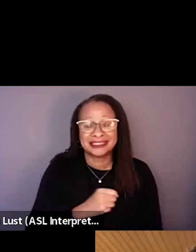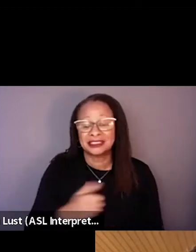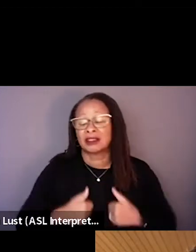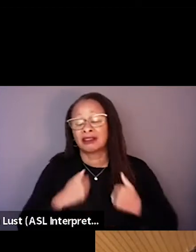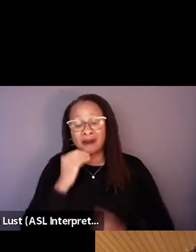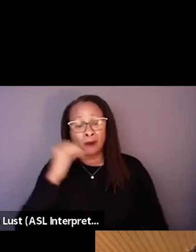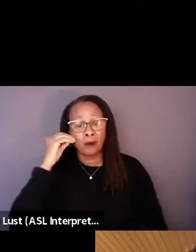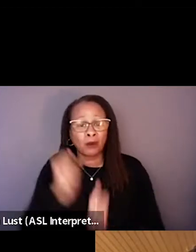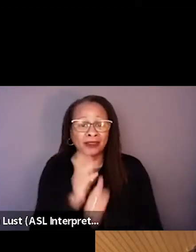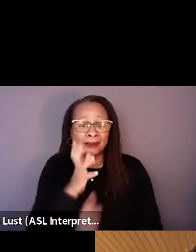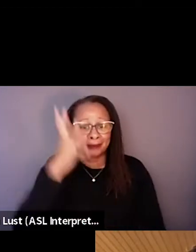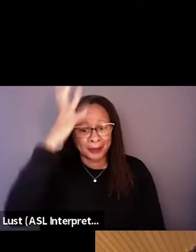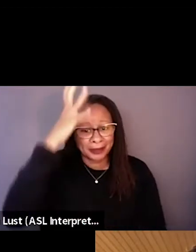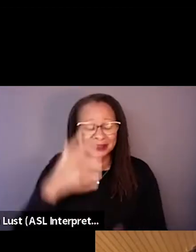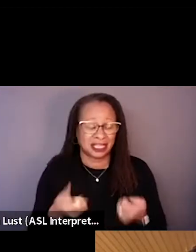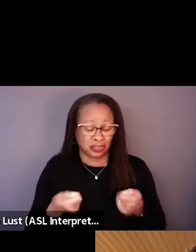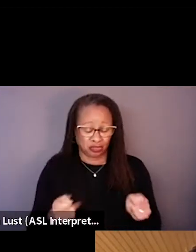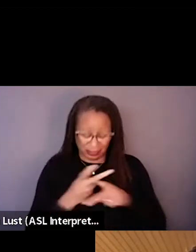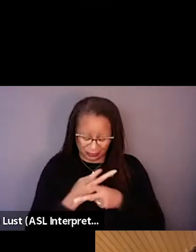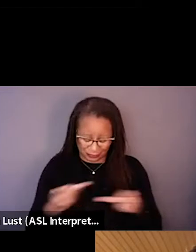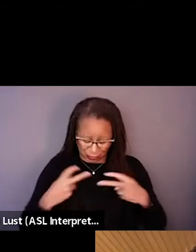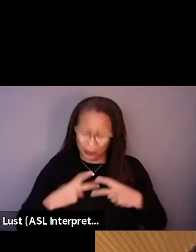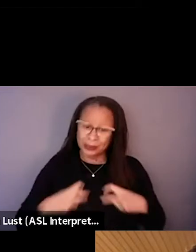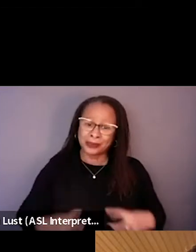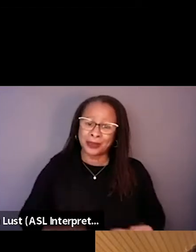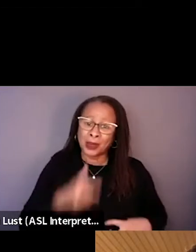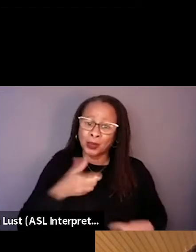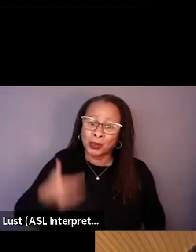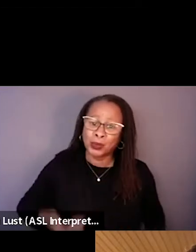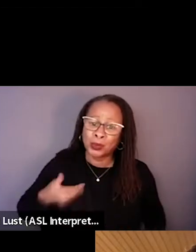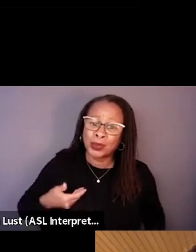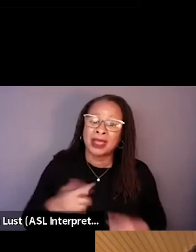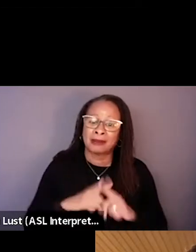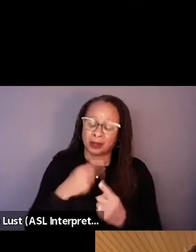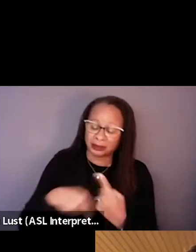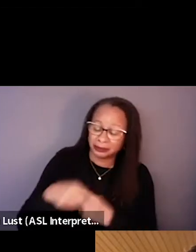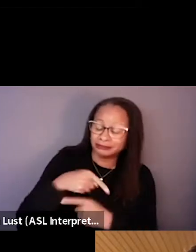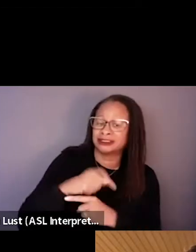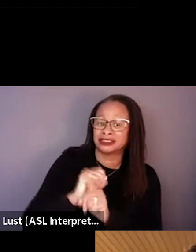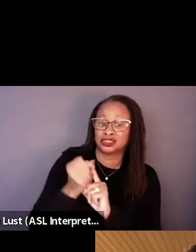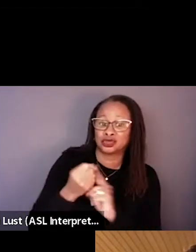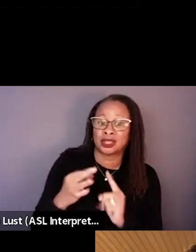you're trying to find out who you are as a person, but yet also around the circumstances of figuring out who